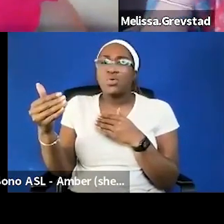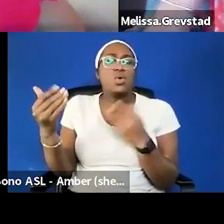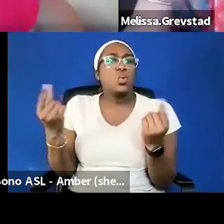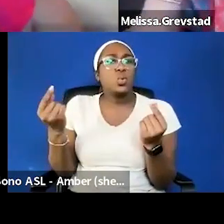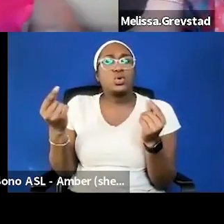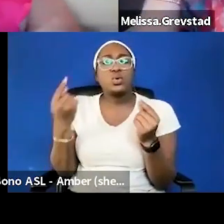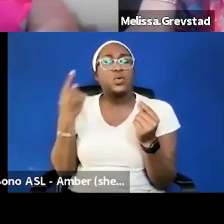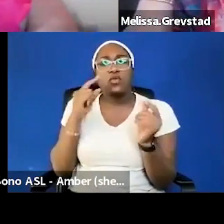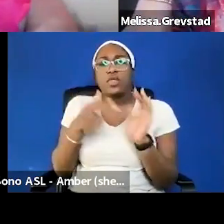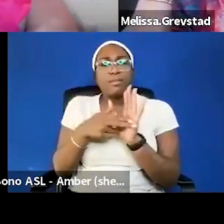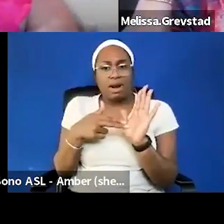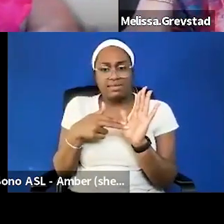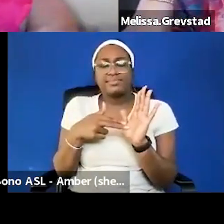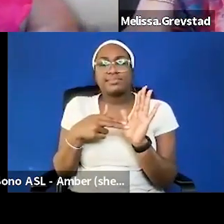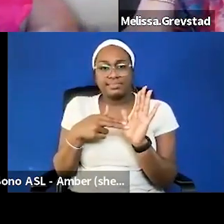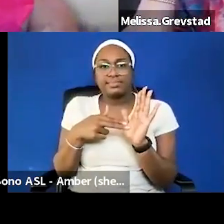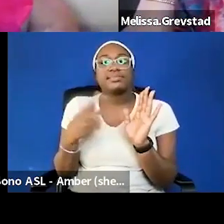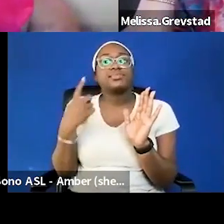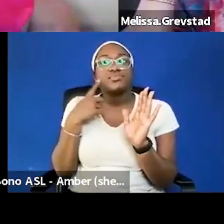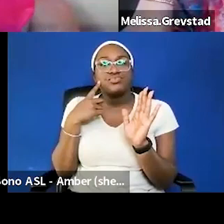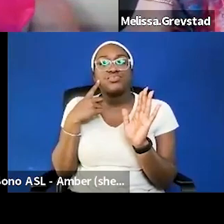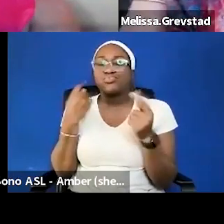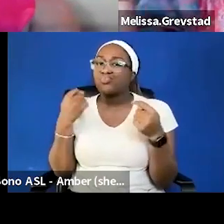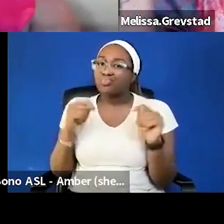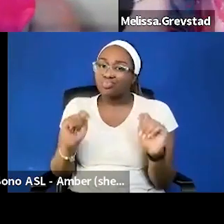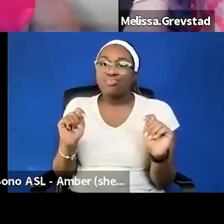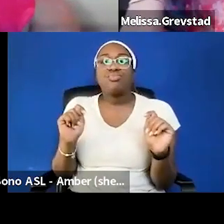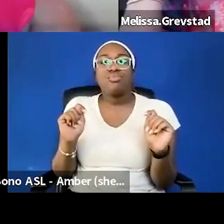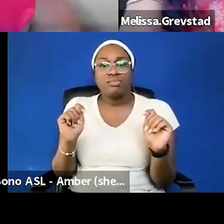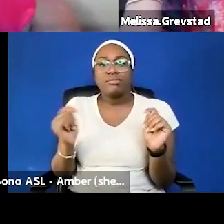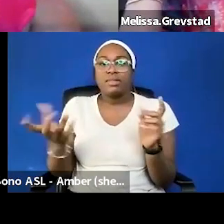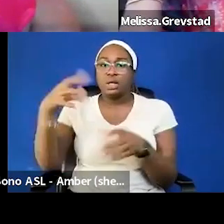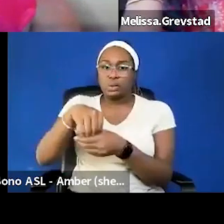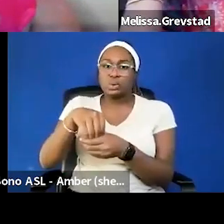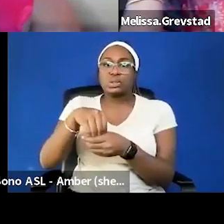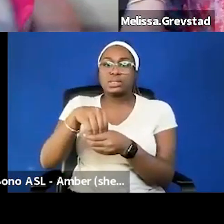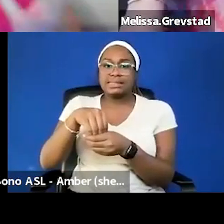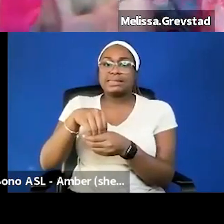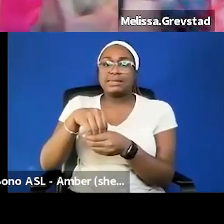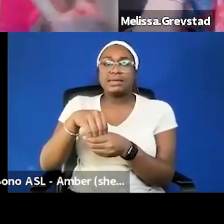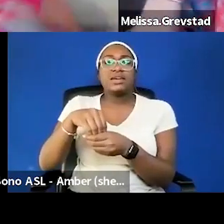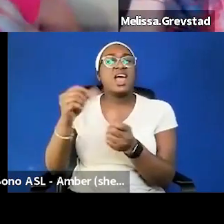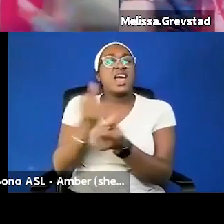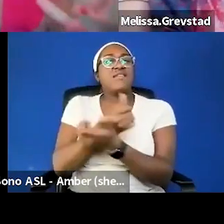And I think we really do try and be inclusive when it comes to everything from events.